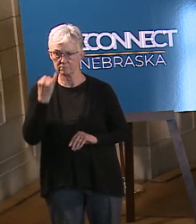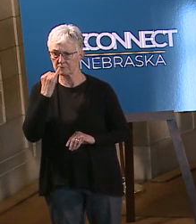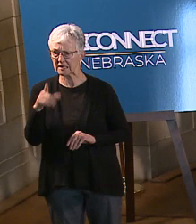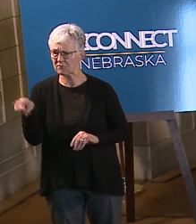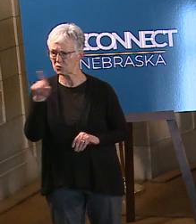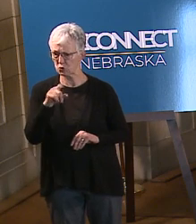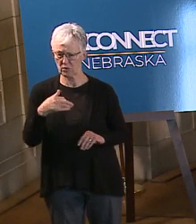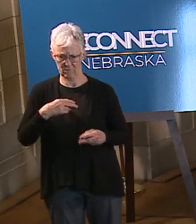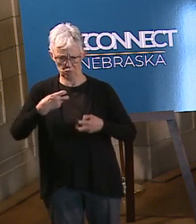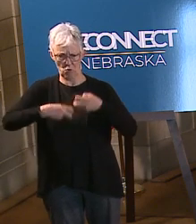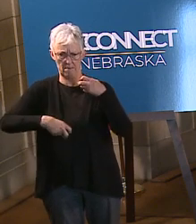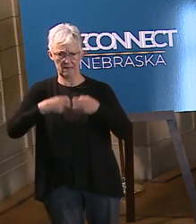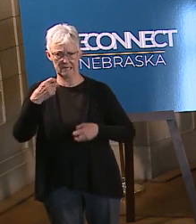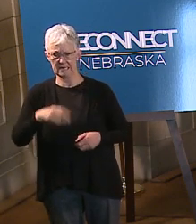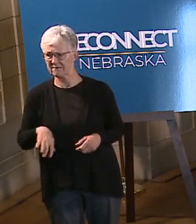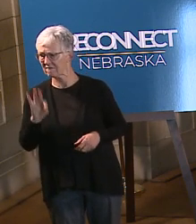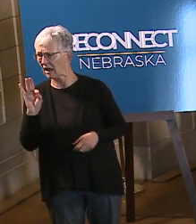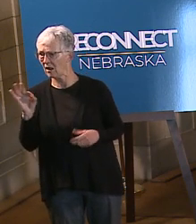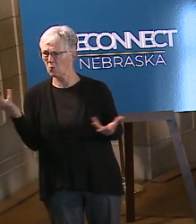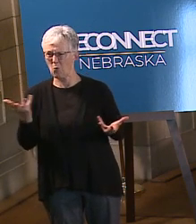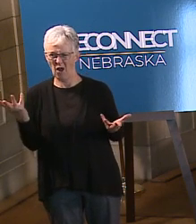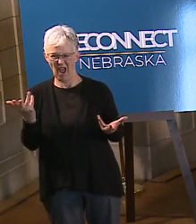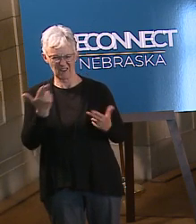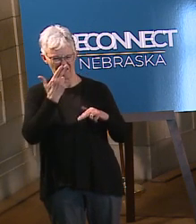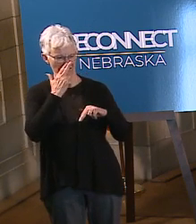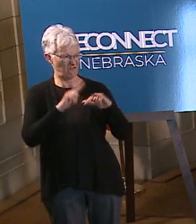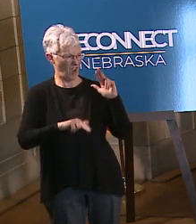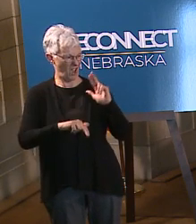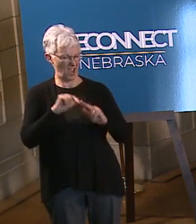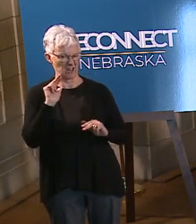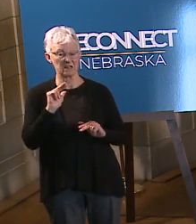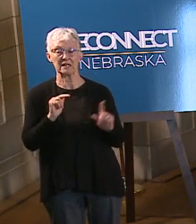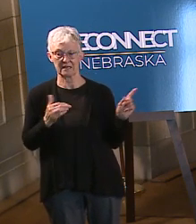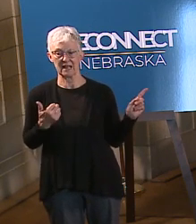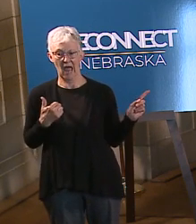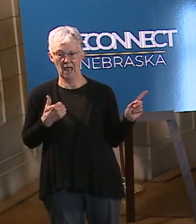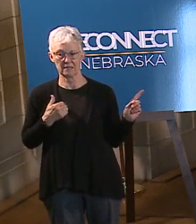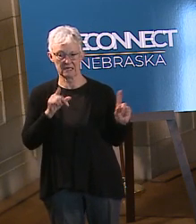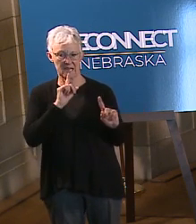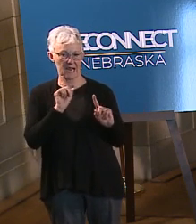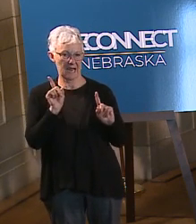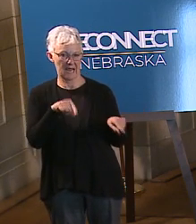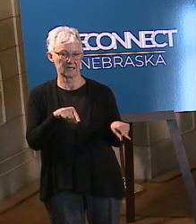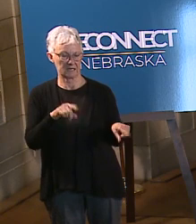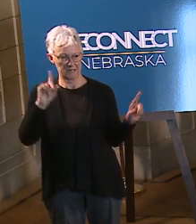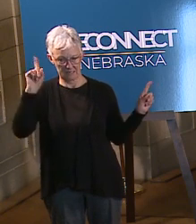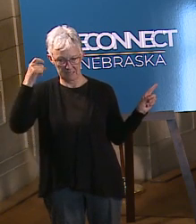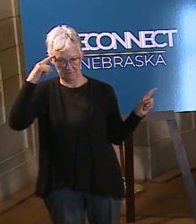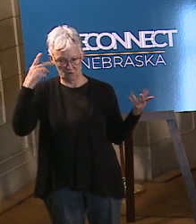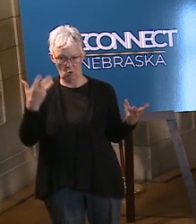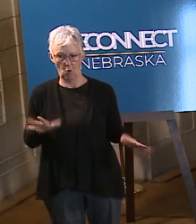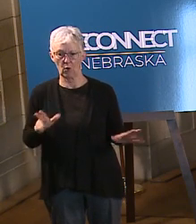UP AND READY TO WELCOME YOU. NOW, IF YOU HAVE ANY TROUBLE